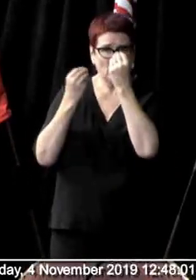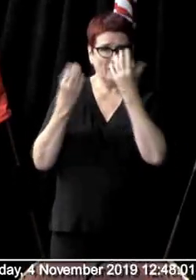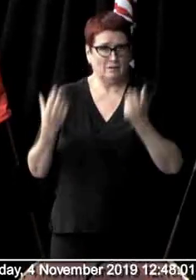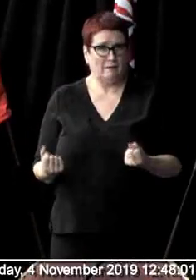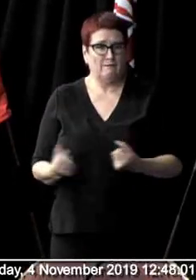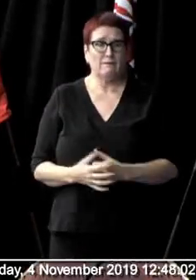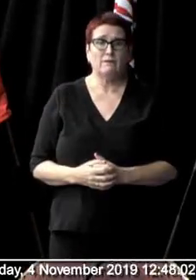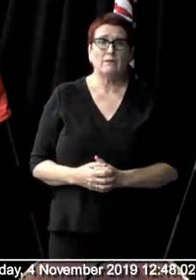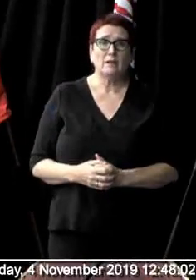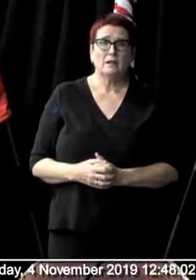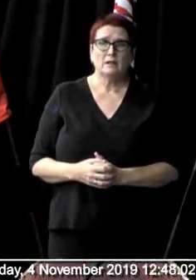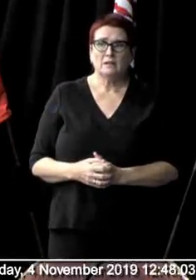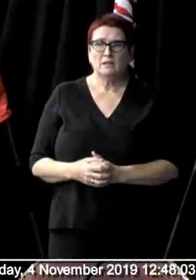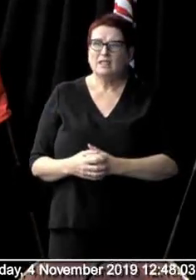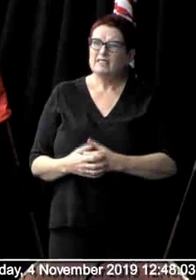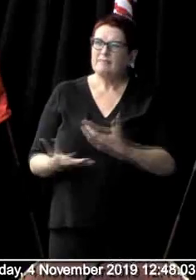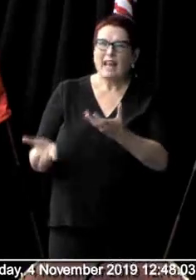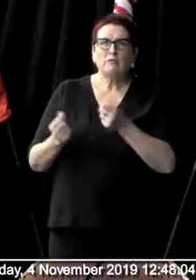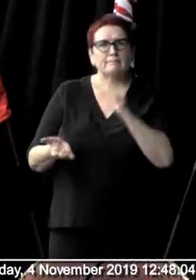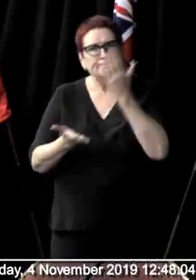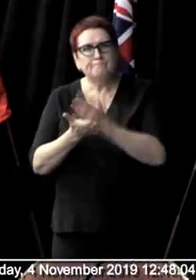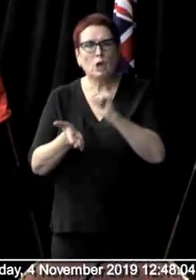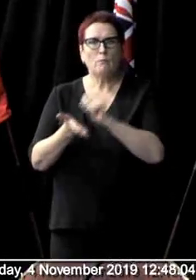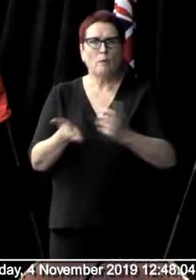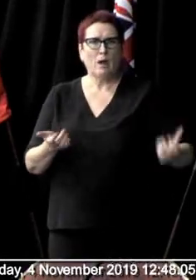The ability to get paid a real wage is really important.